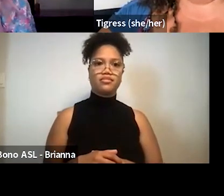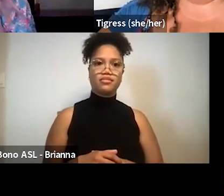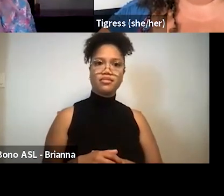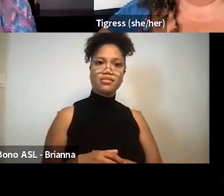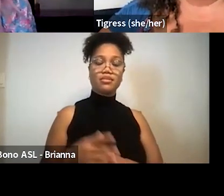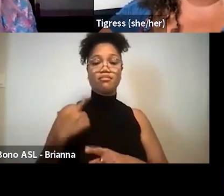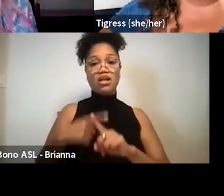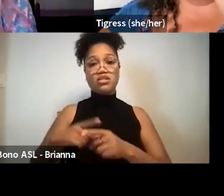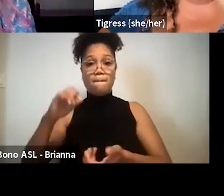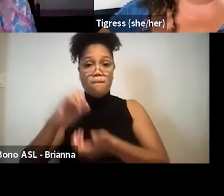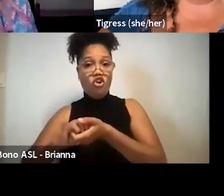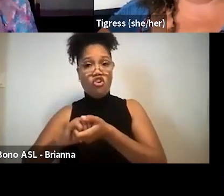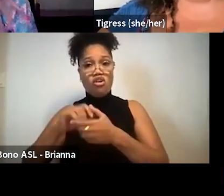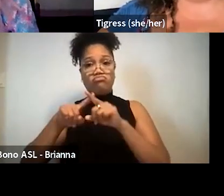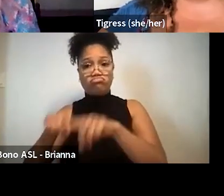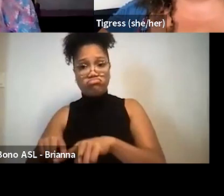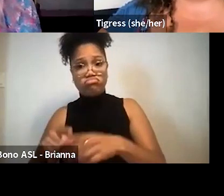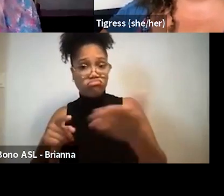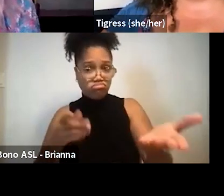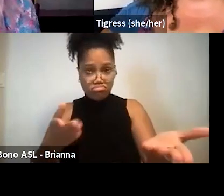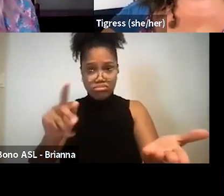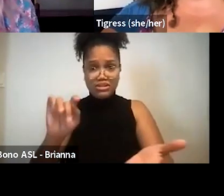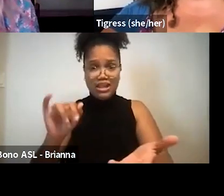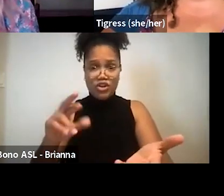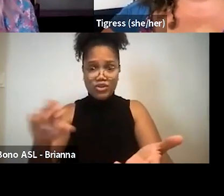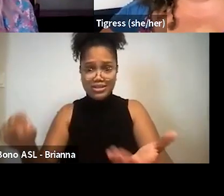So, you know, Tiger, as you and everyone at Fletcher Project